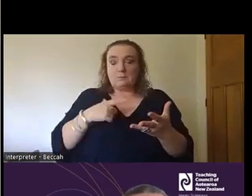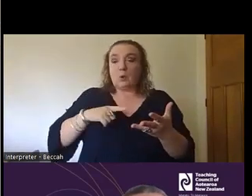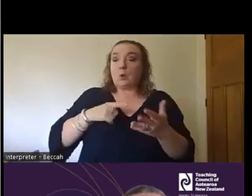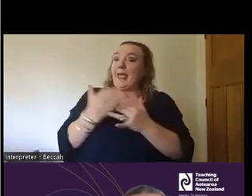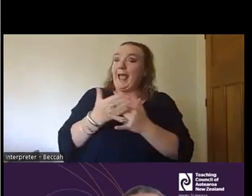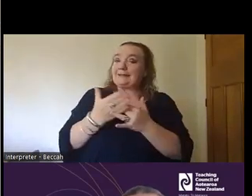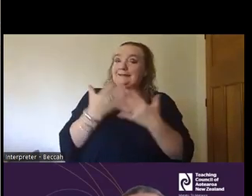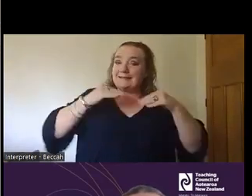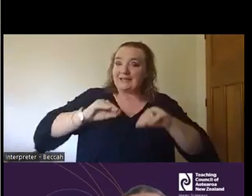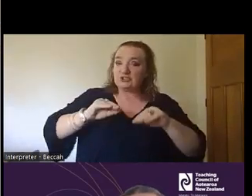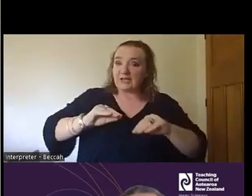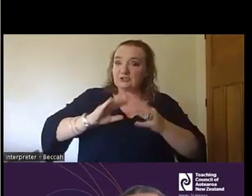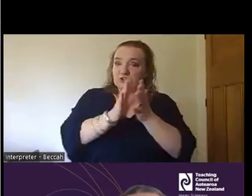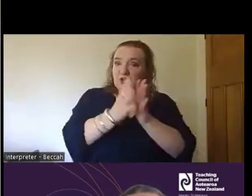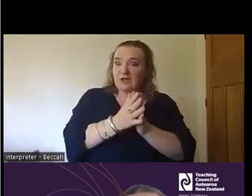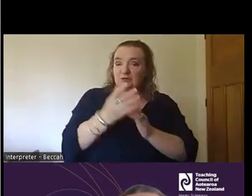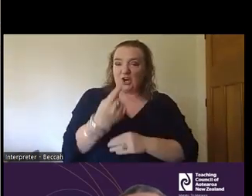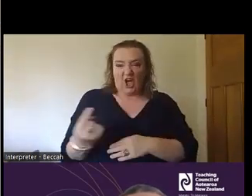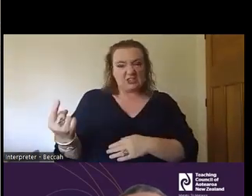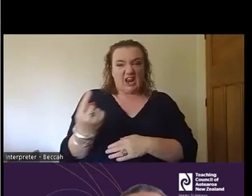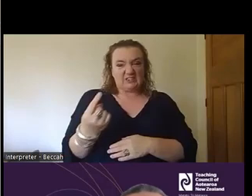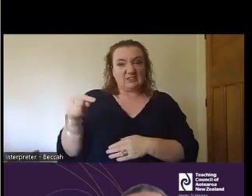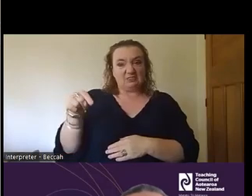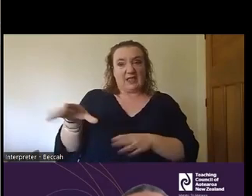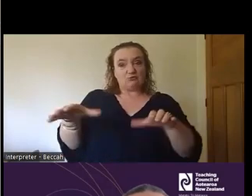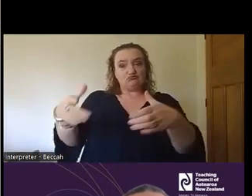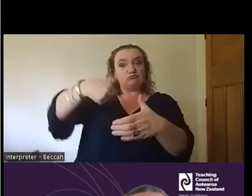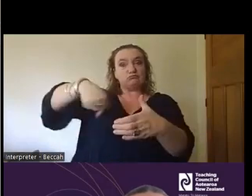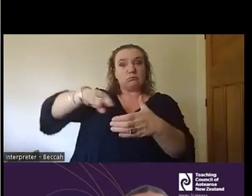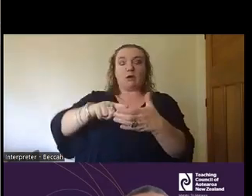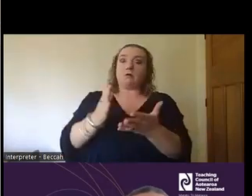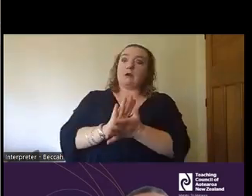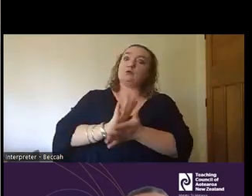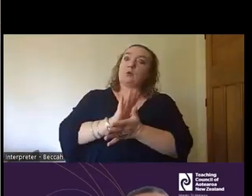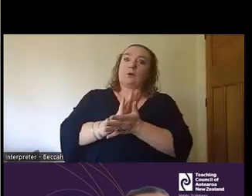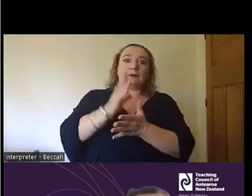to education in general isolation. It was a true joy to see this group find their place